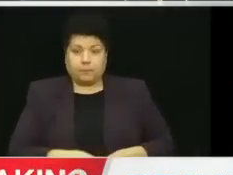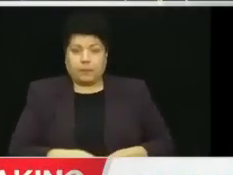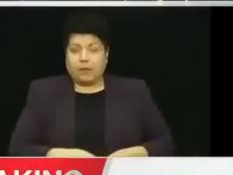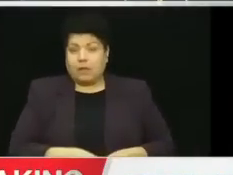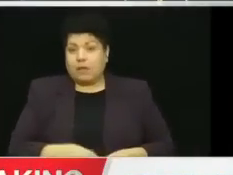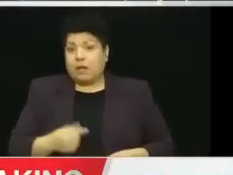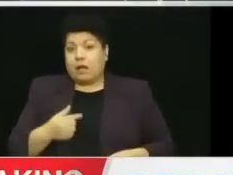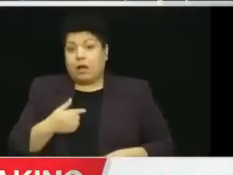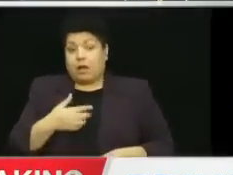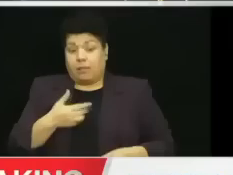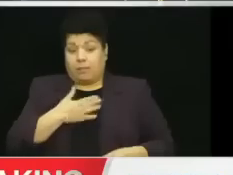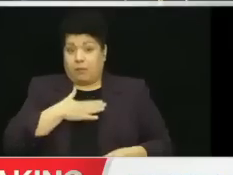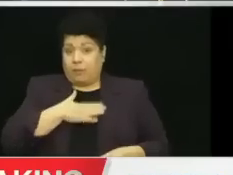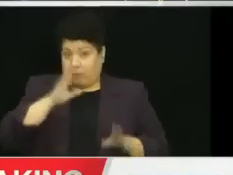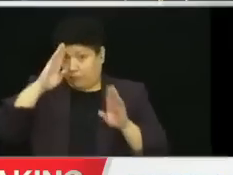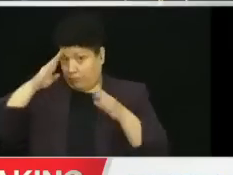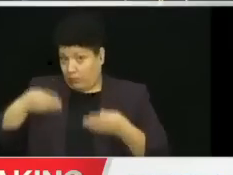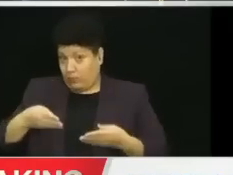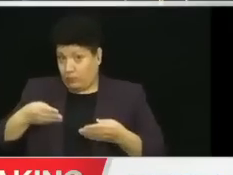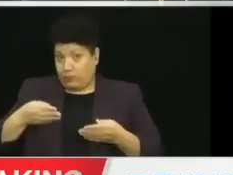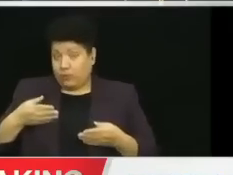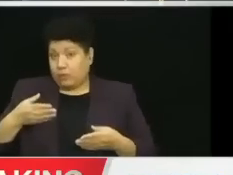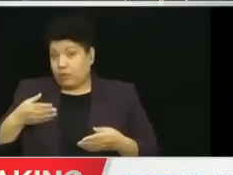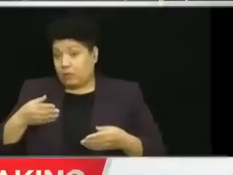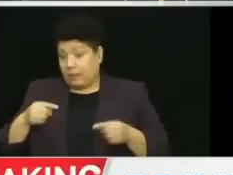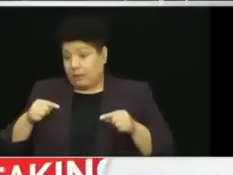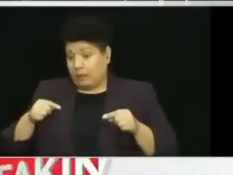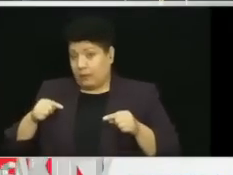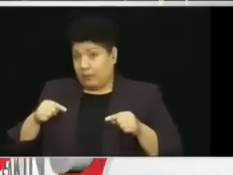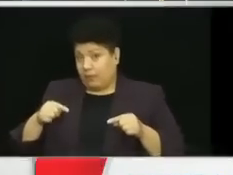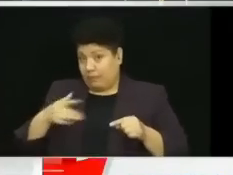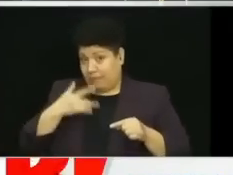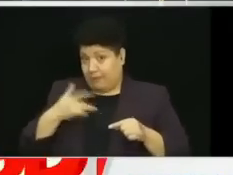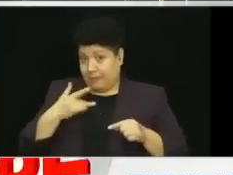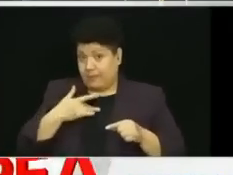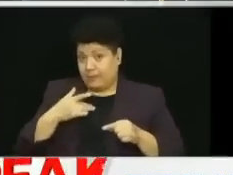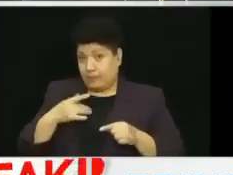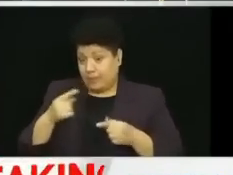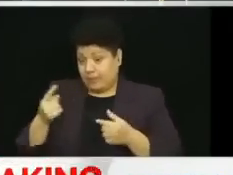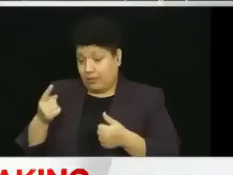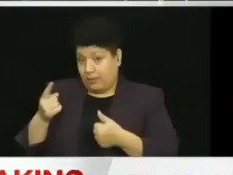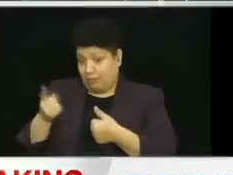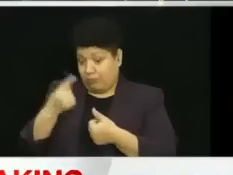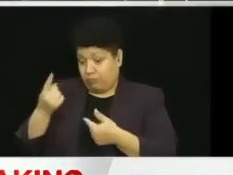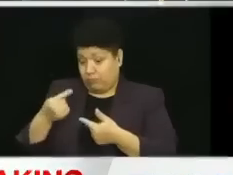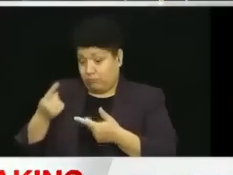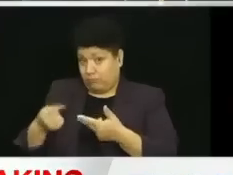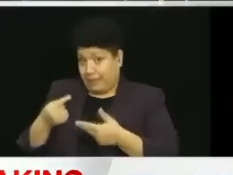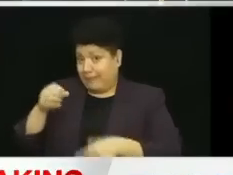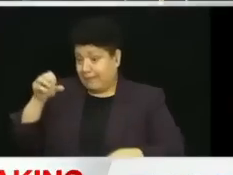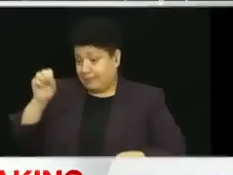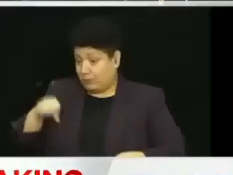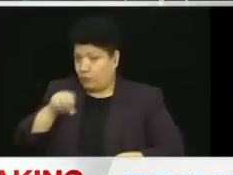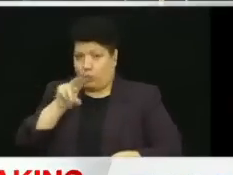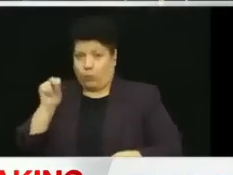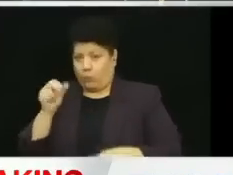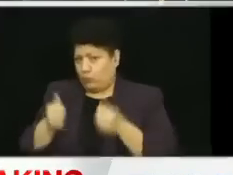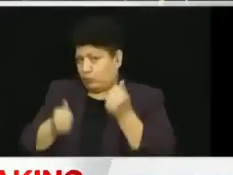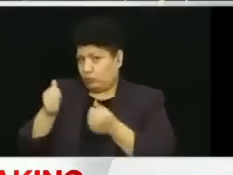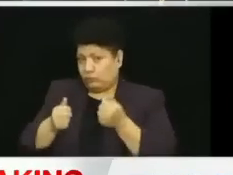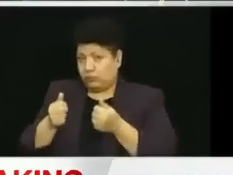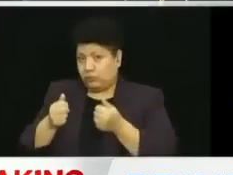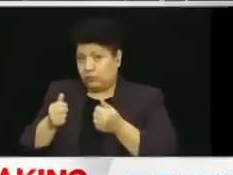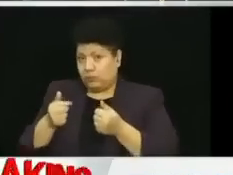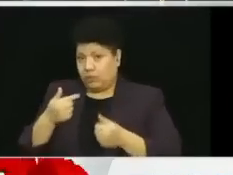FORTH AT THIS COMMISSION ON